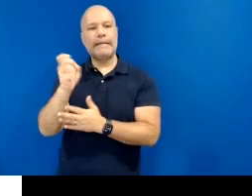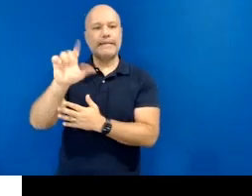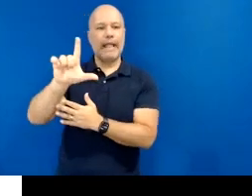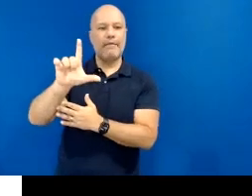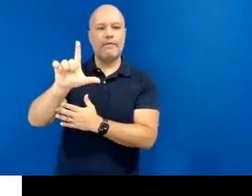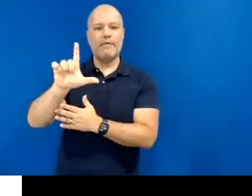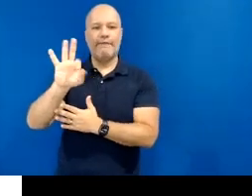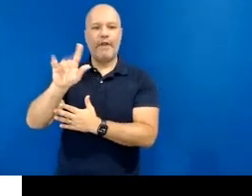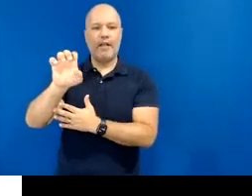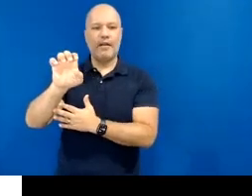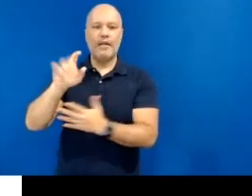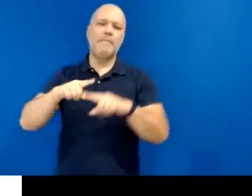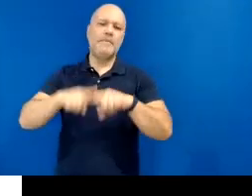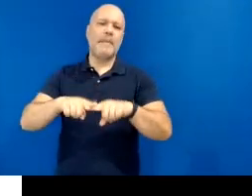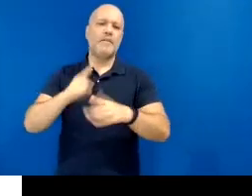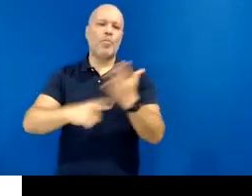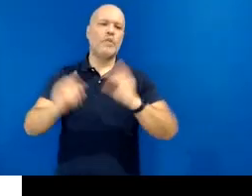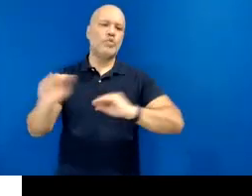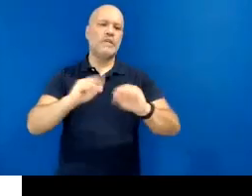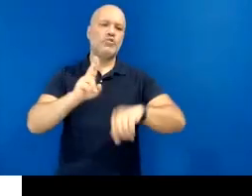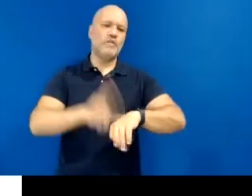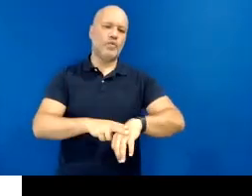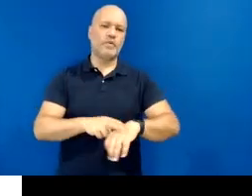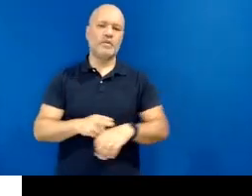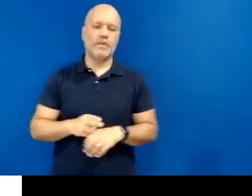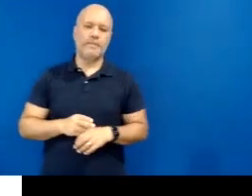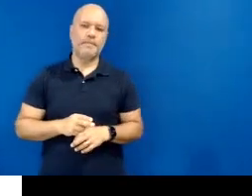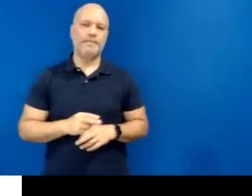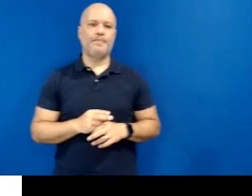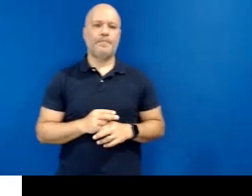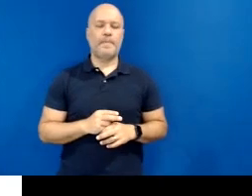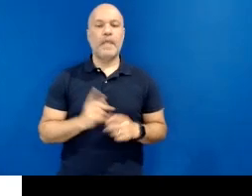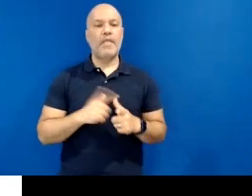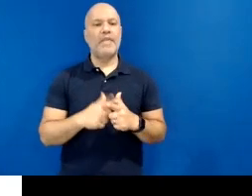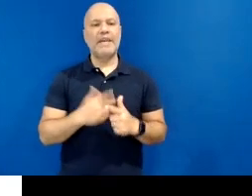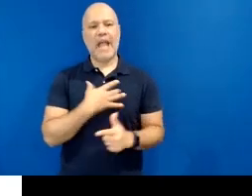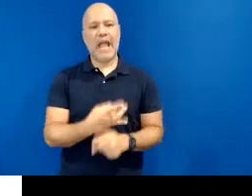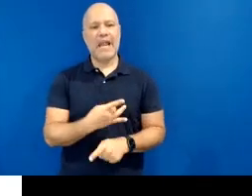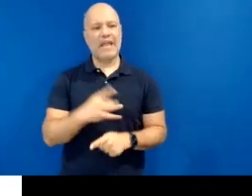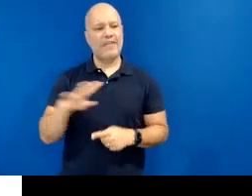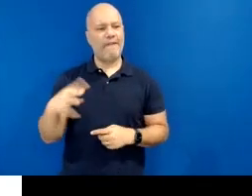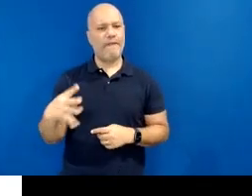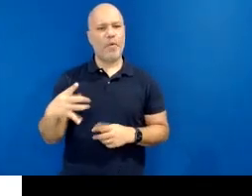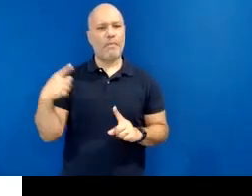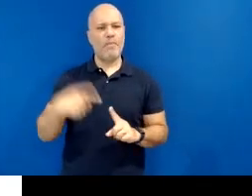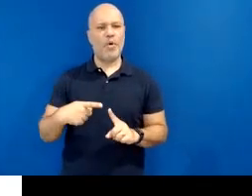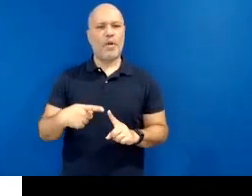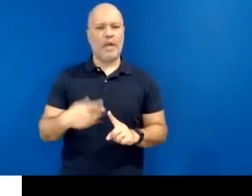Depends on what you're teaching. Of course. And then I like that fourth one. I really, really do.